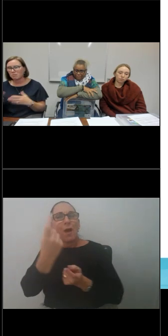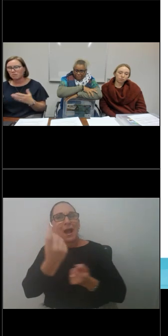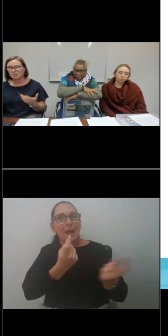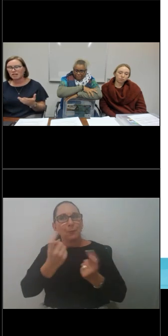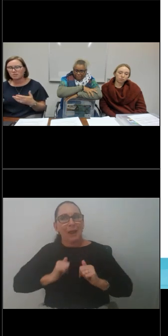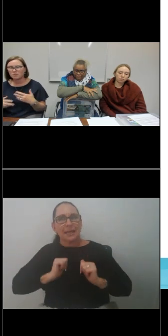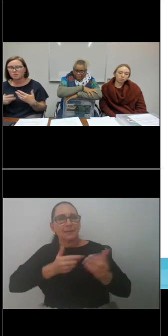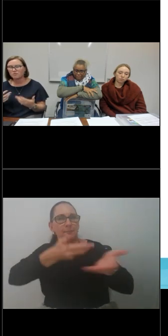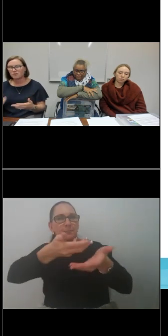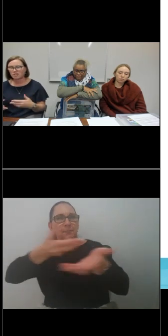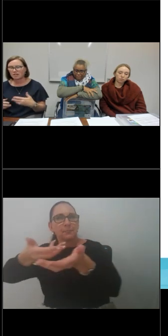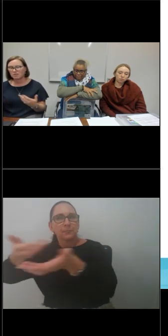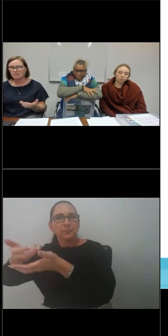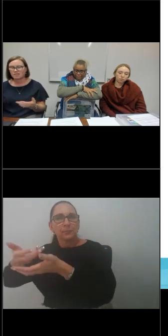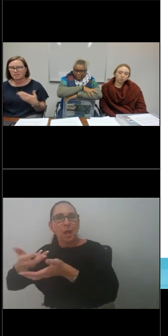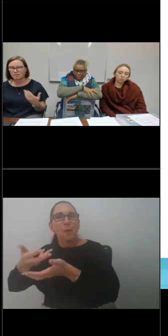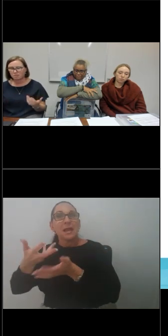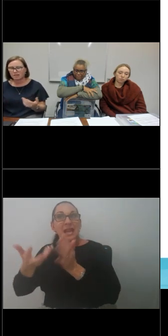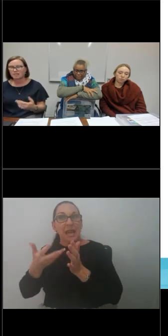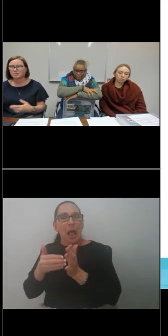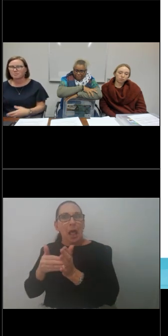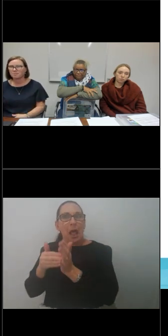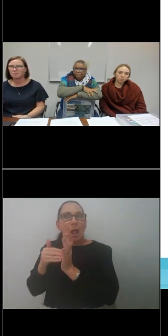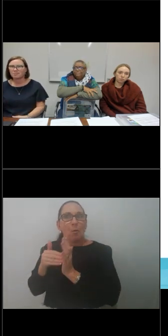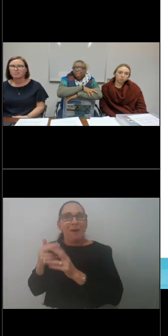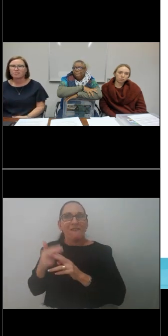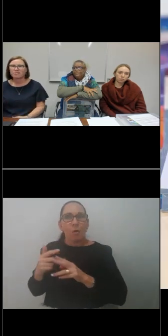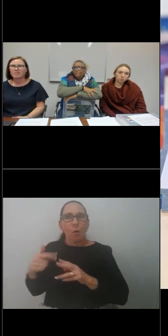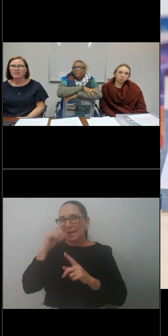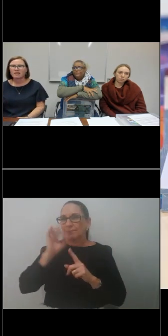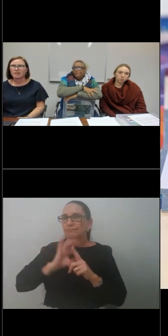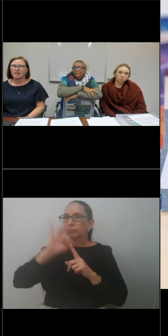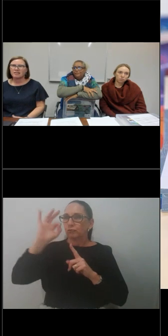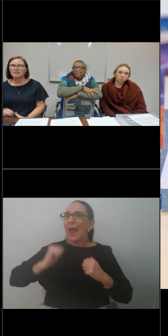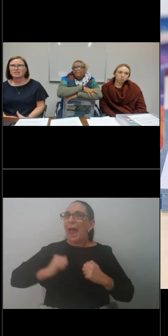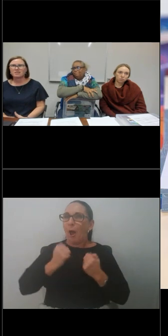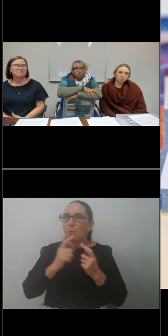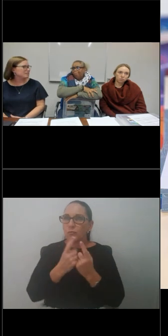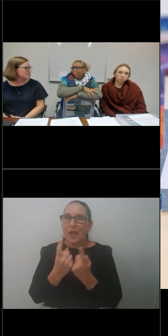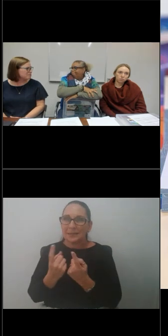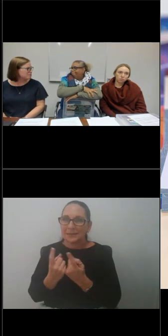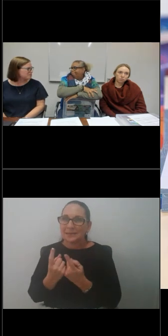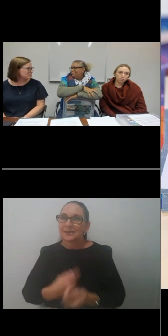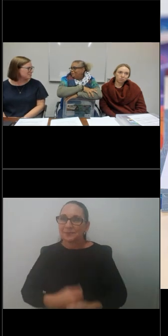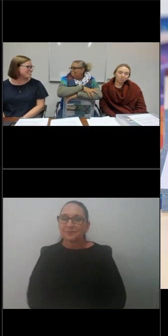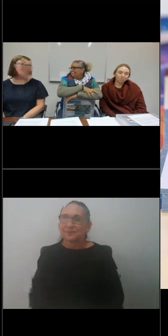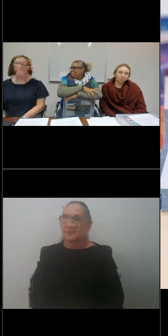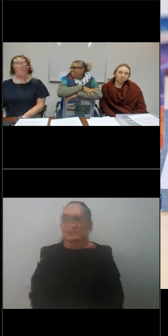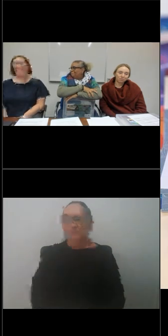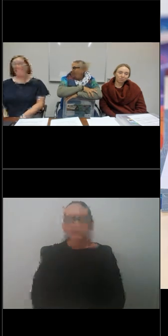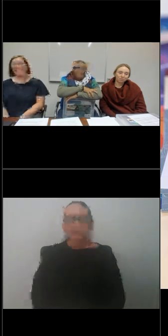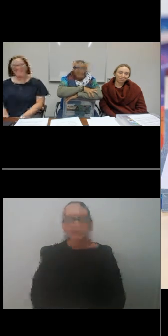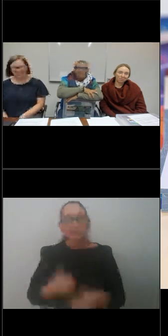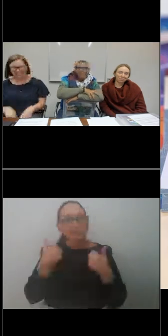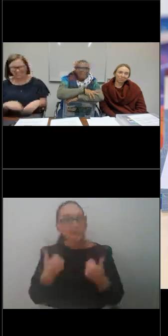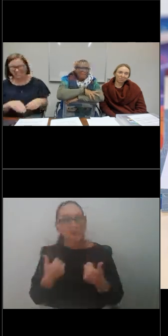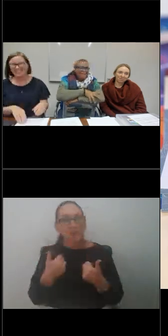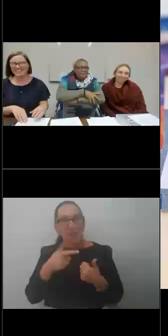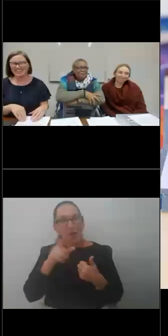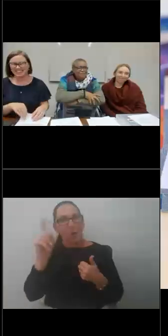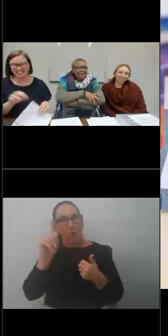also help inform future updates to this product cool so what is Blurred Borders okay you probably